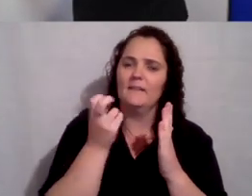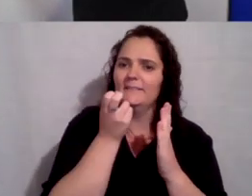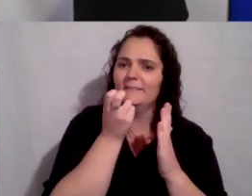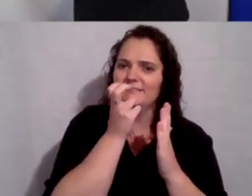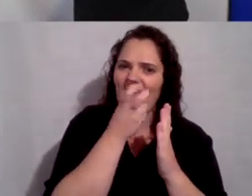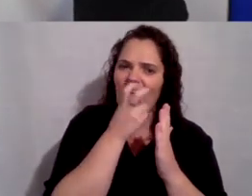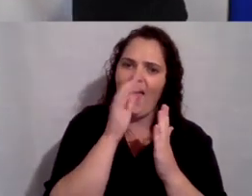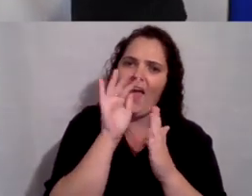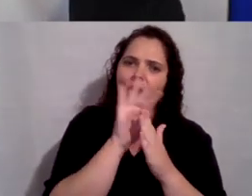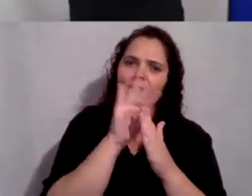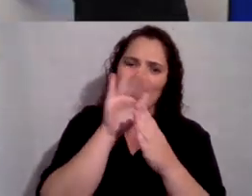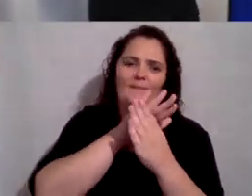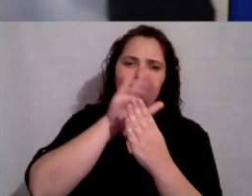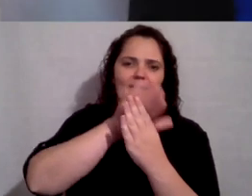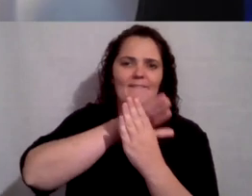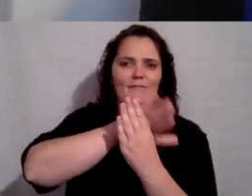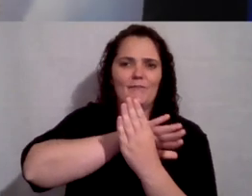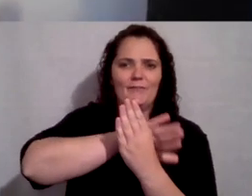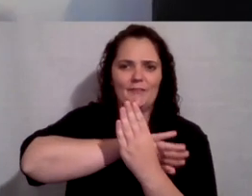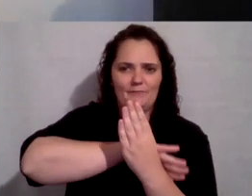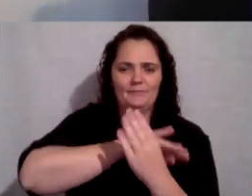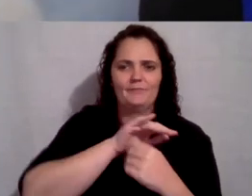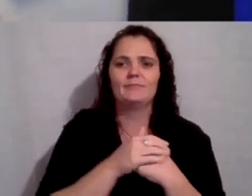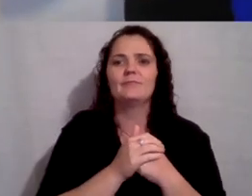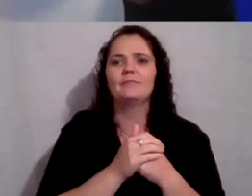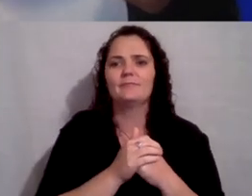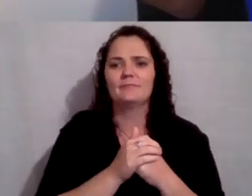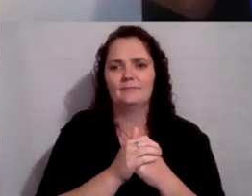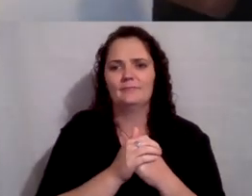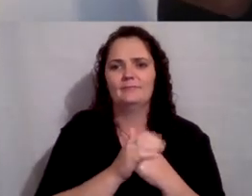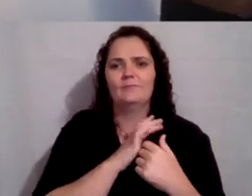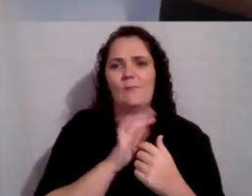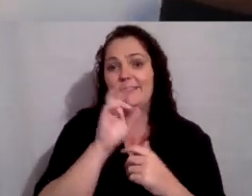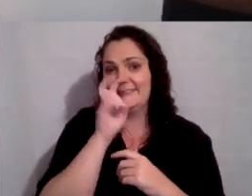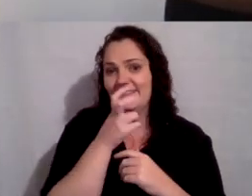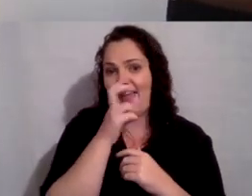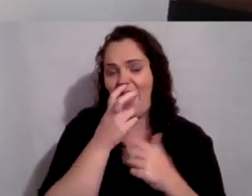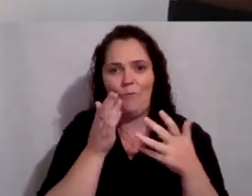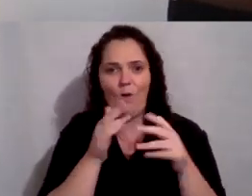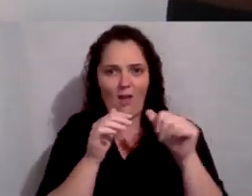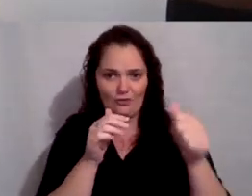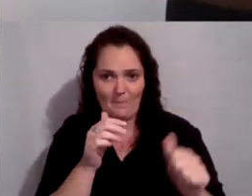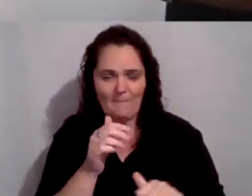So you've got that mid-tone, you've lifted out a light tone and then you can push back down a dark tone